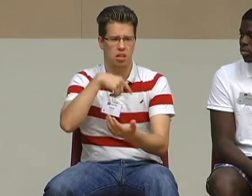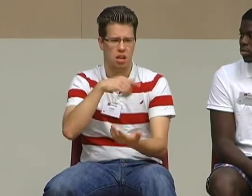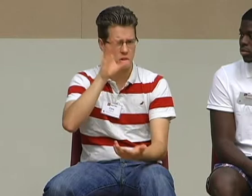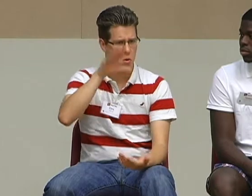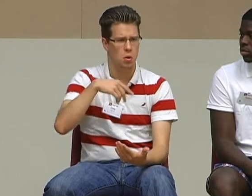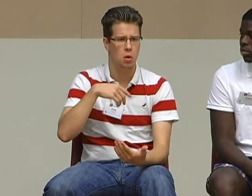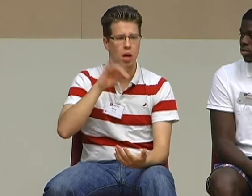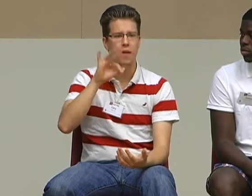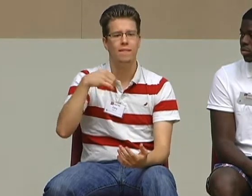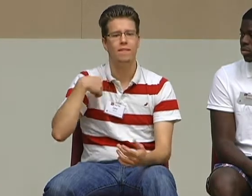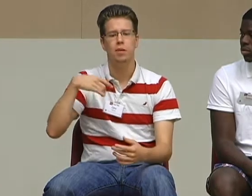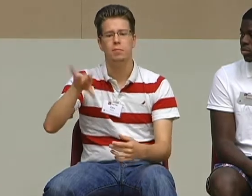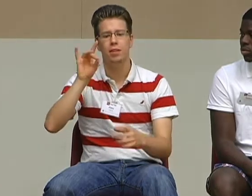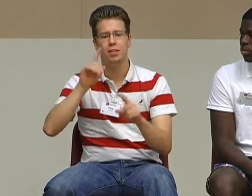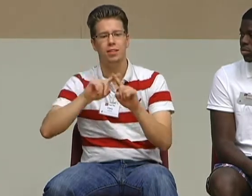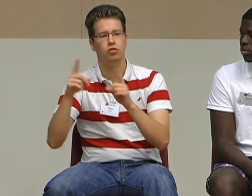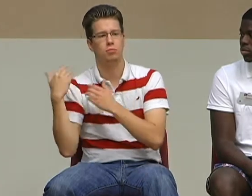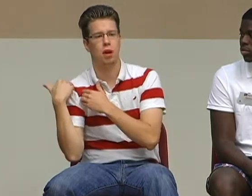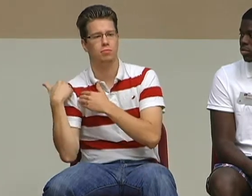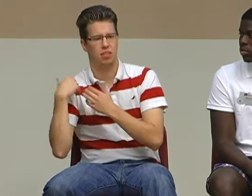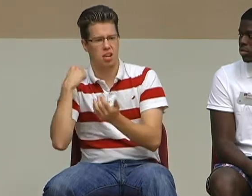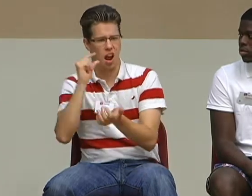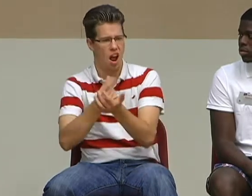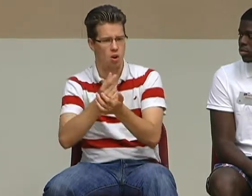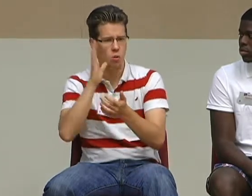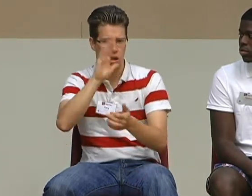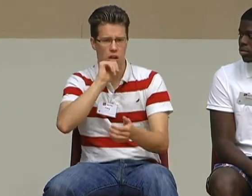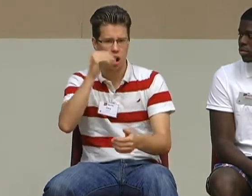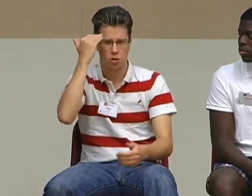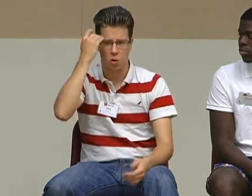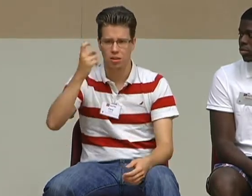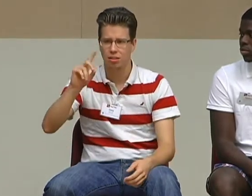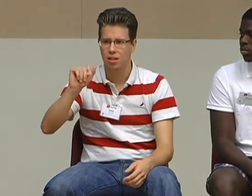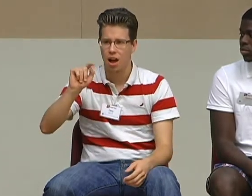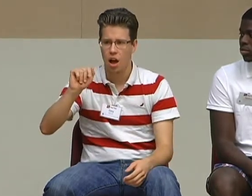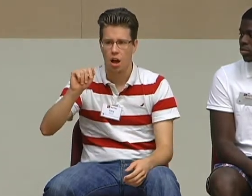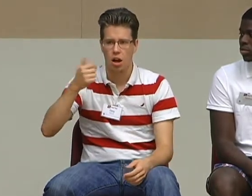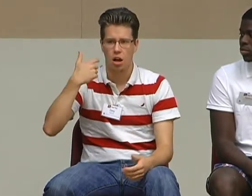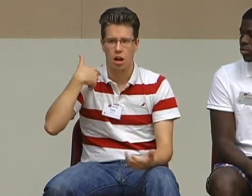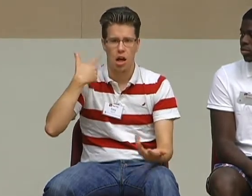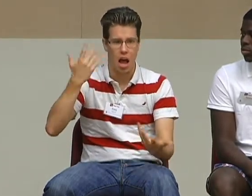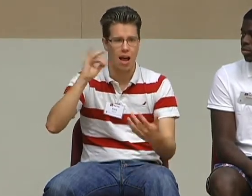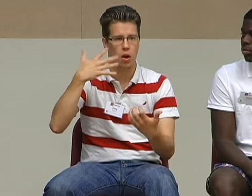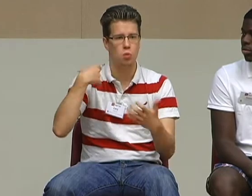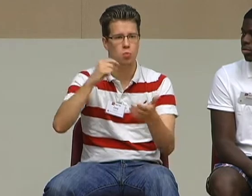the professor would be speaking at the same time.